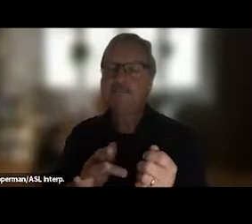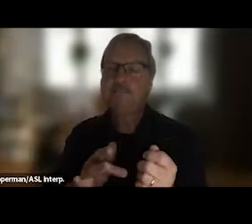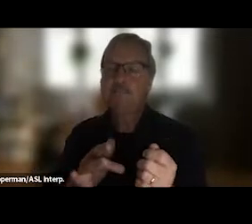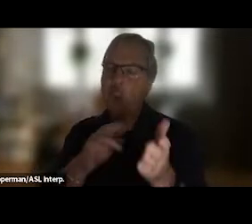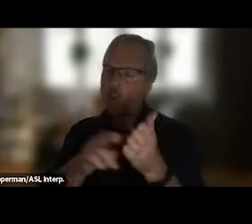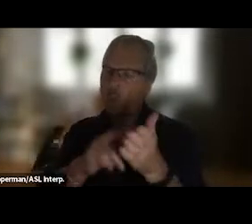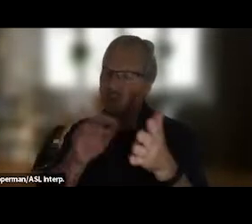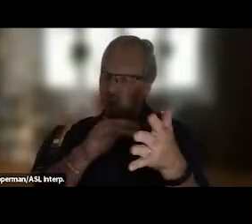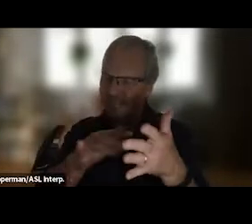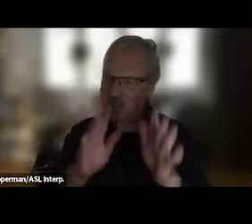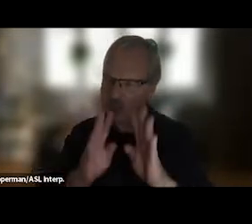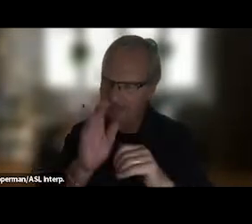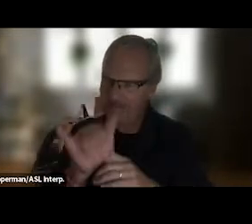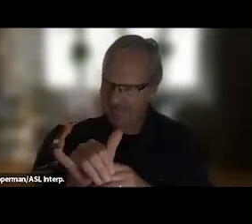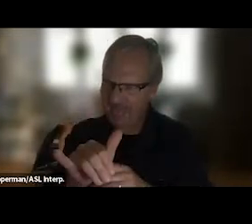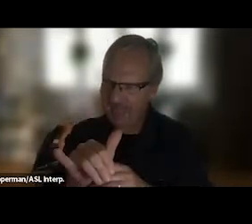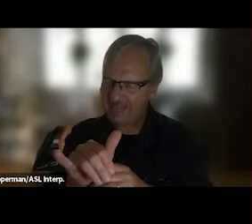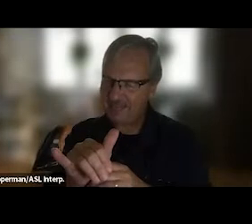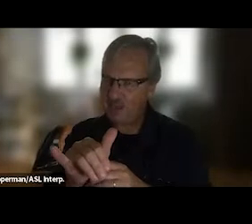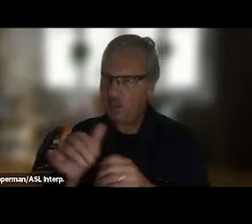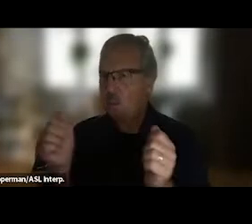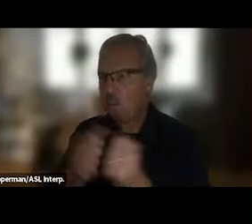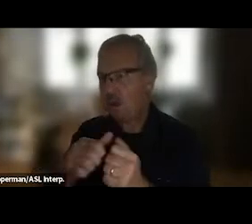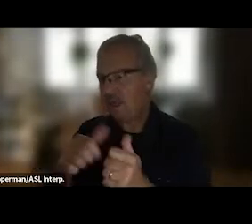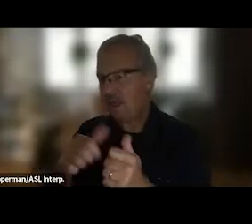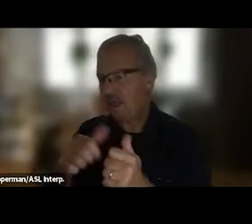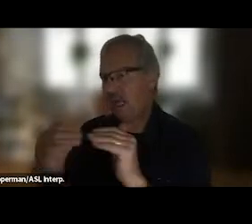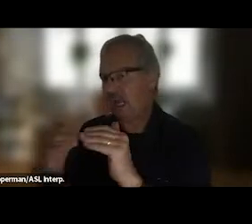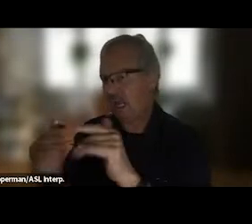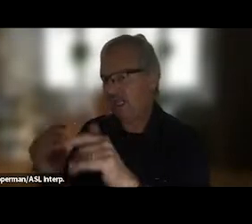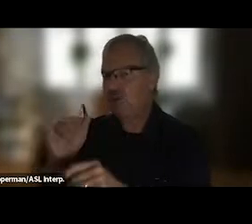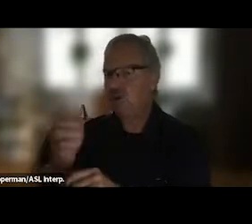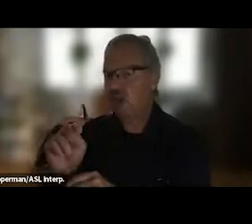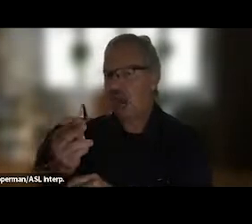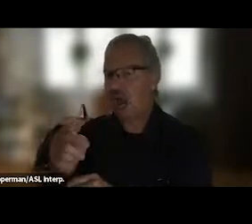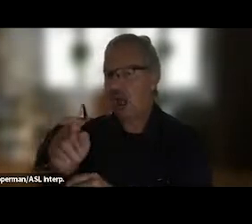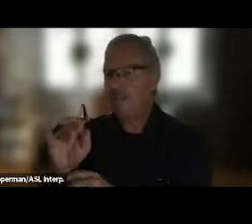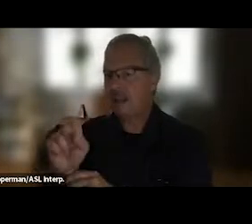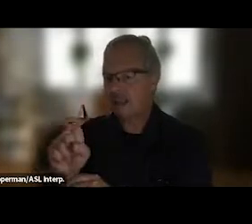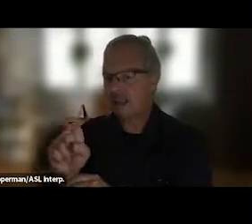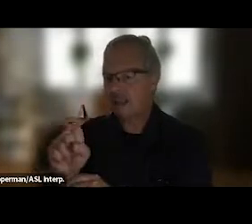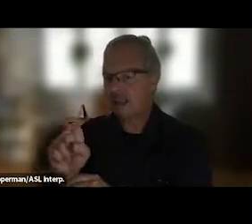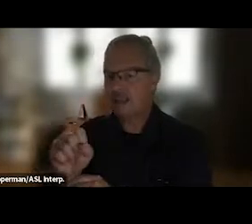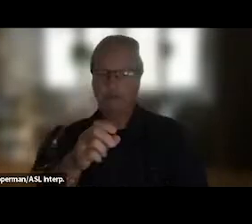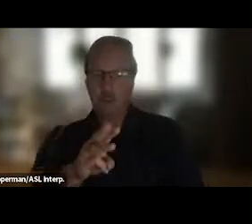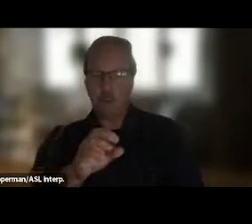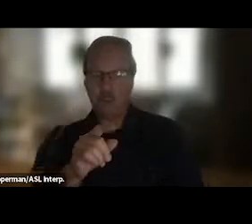that we conducted along with our colleagues at Johns Hopkins and PEW Charitable Trusts to look at barriers and facilitators